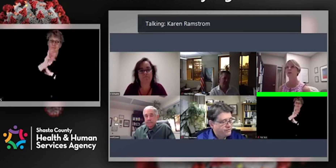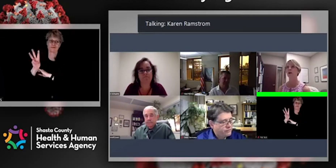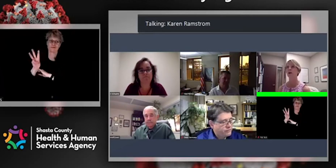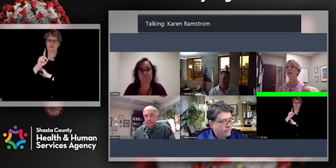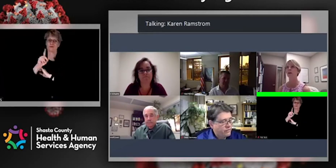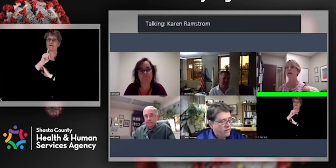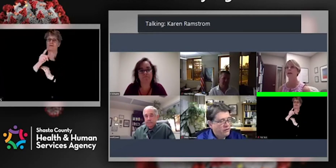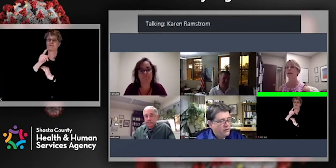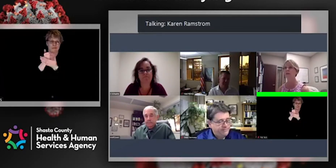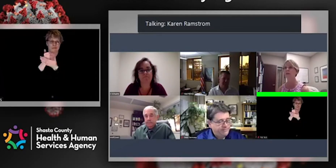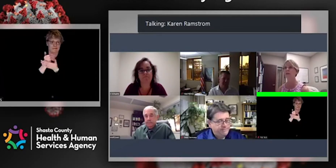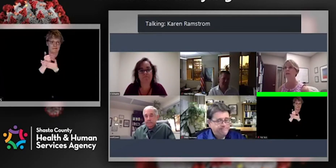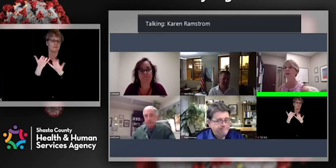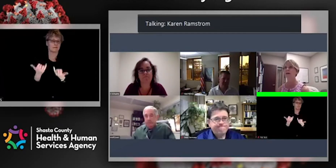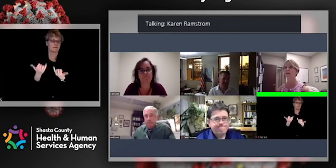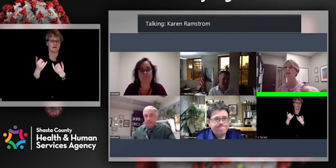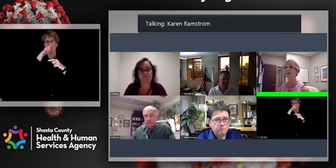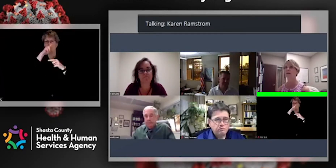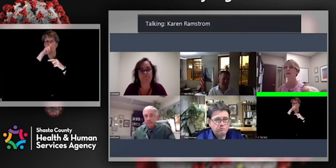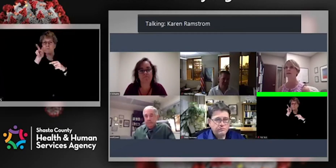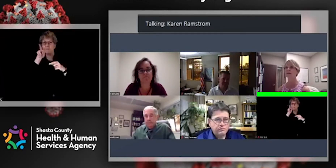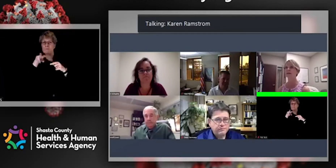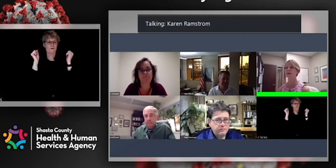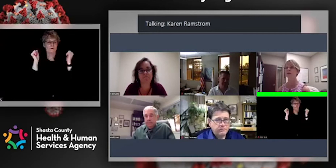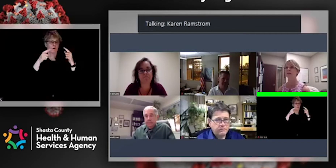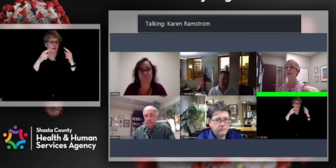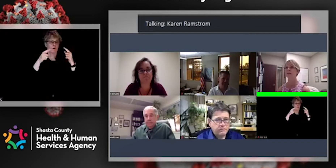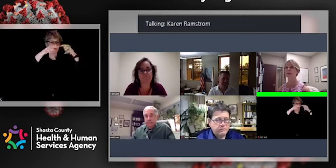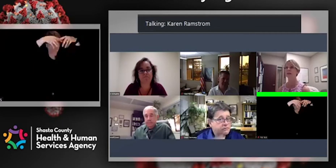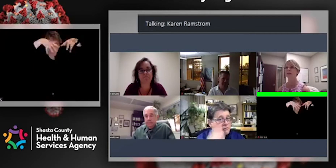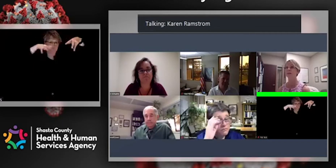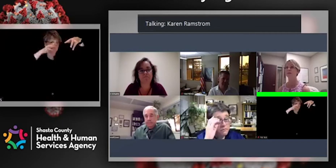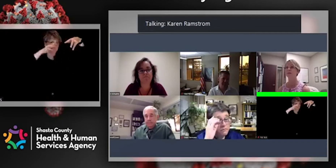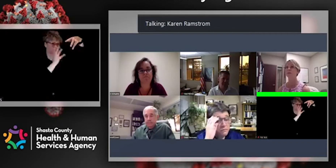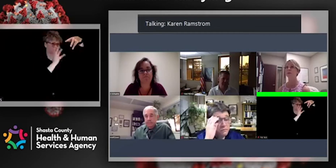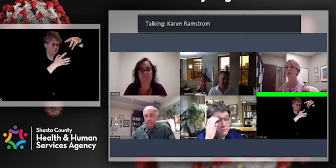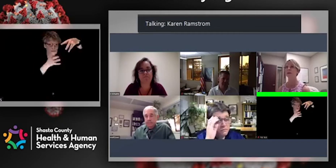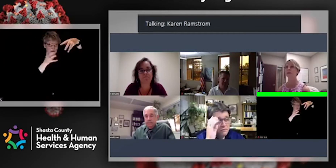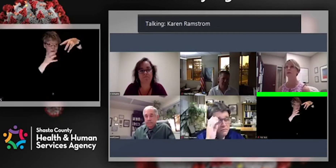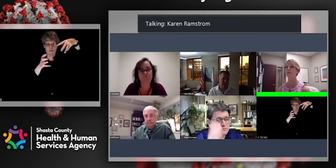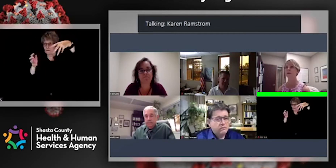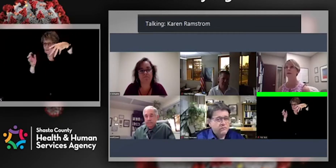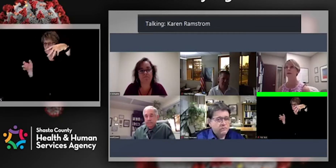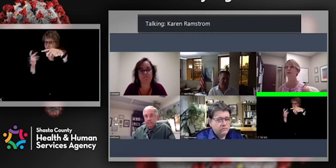where we fall and it's easier, I think to navigate, maybe, for the public and for our